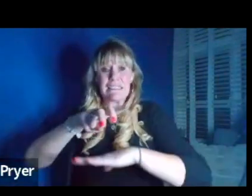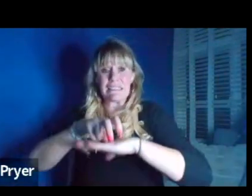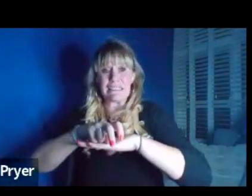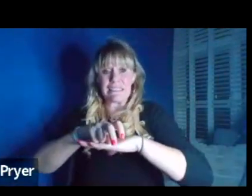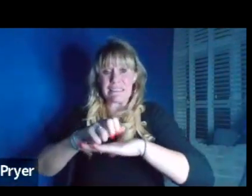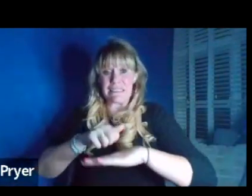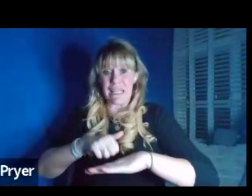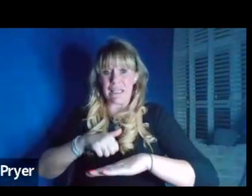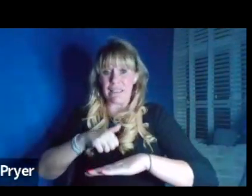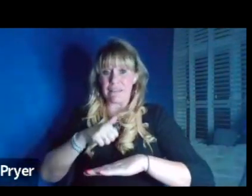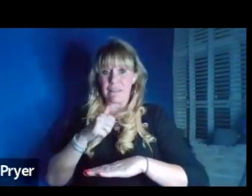And said that's one thing